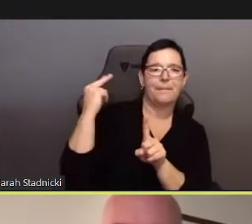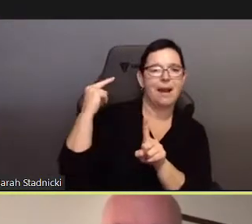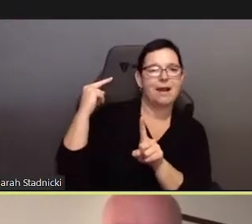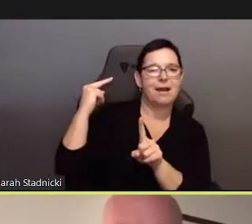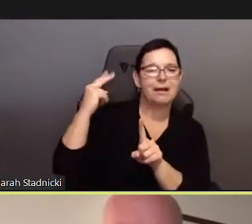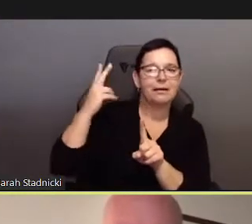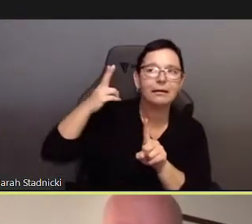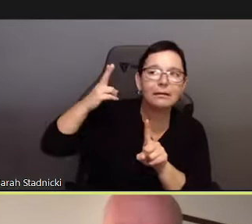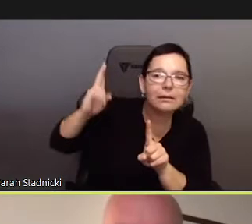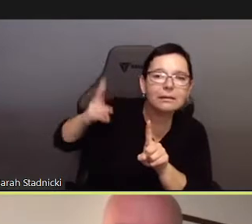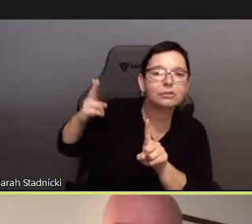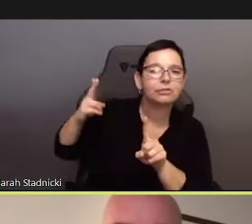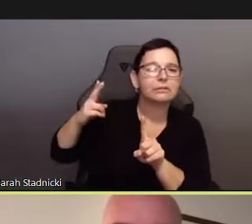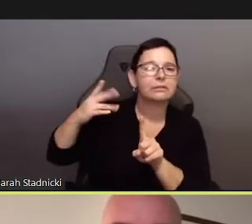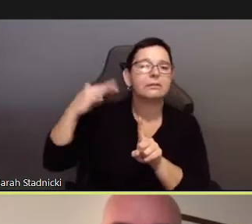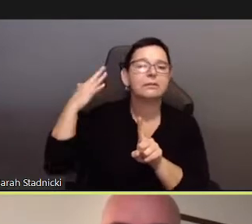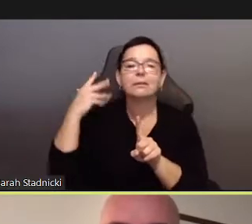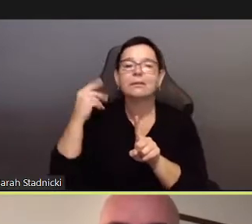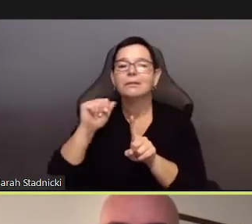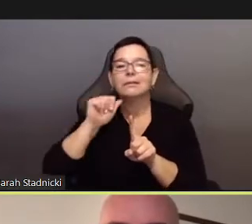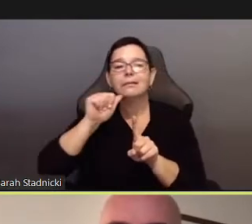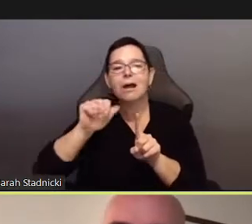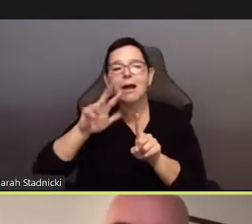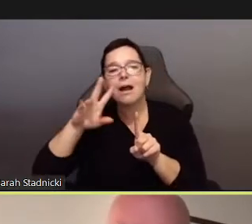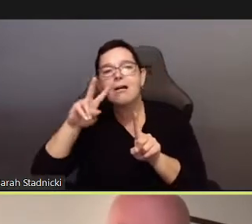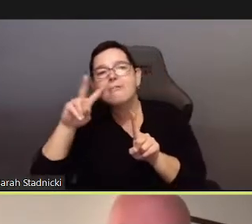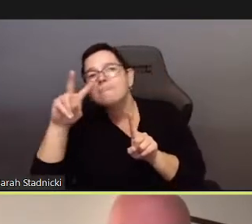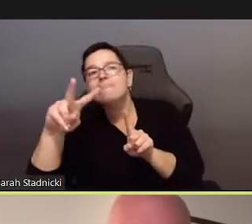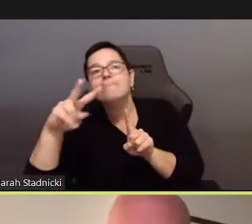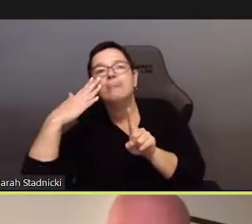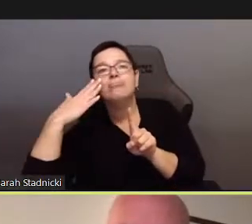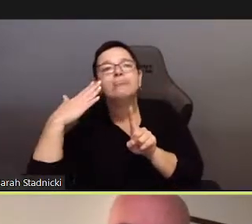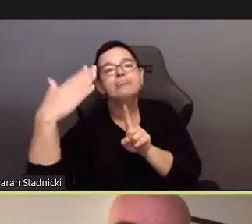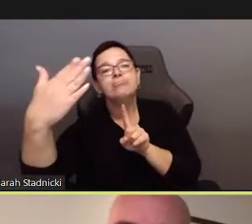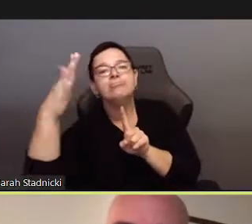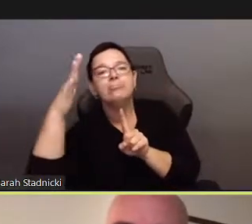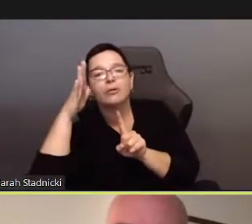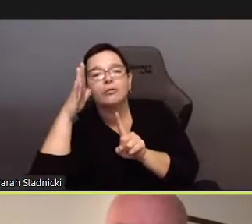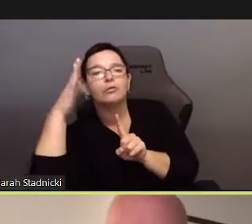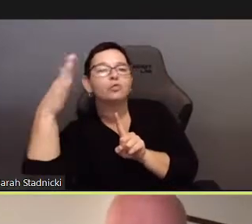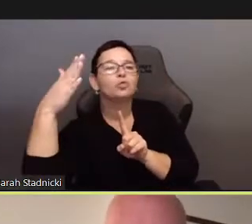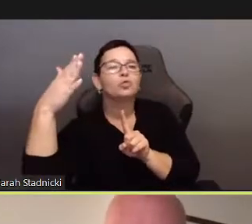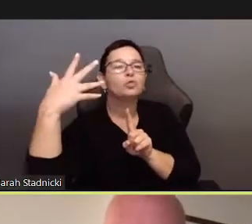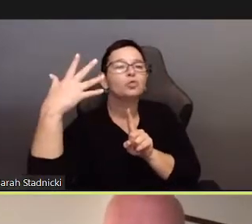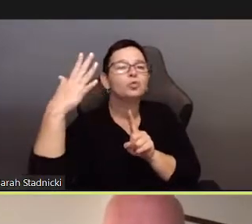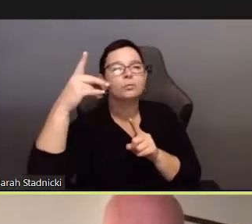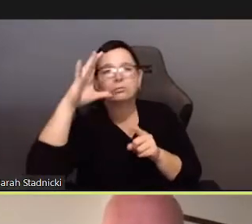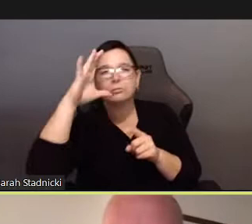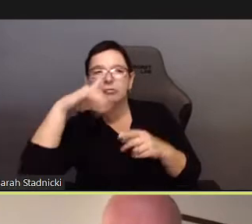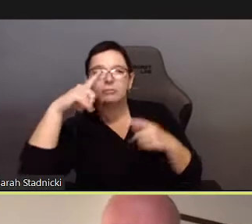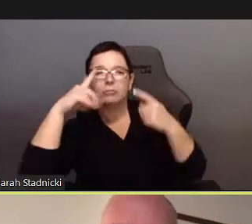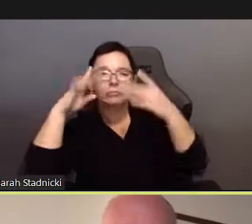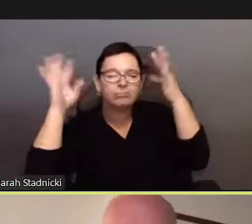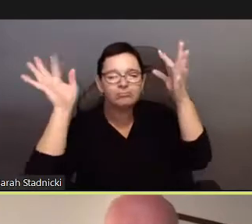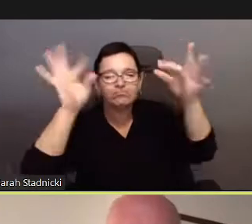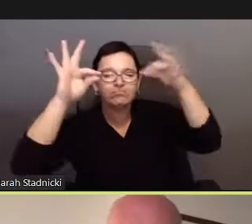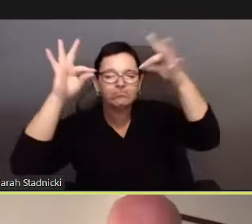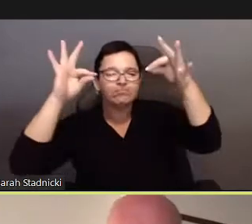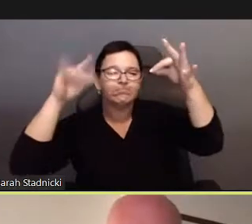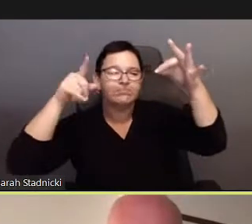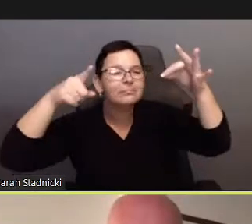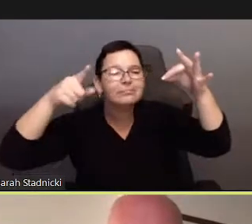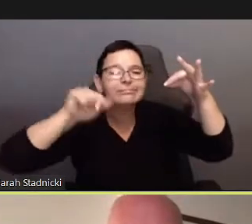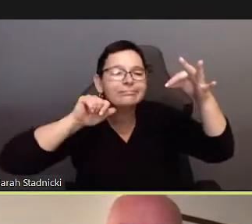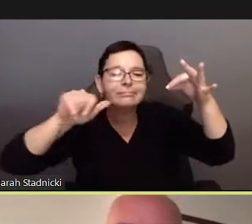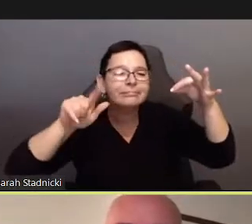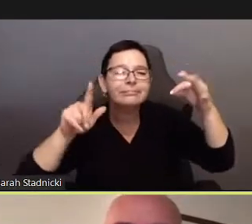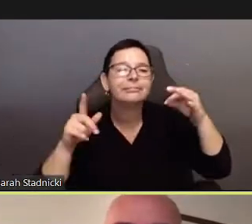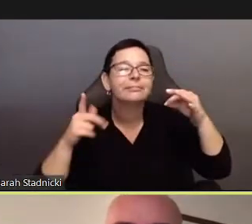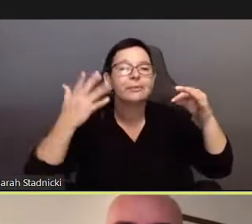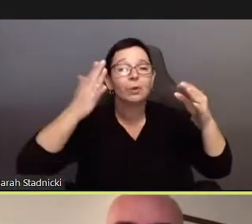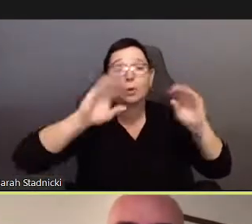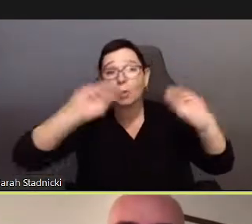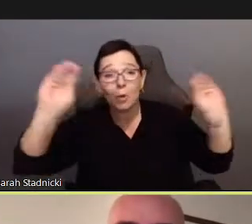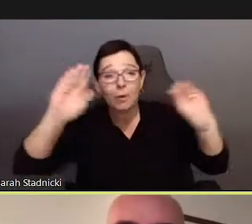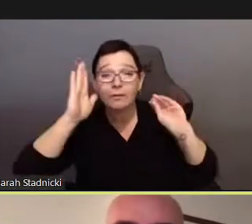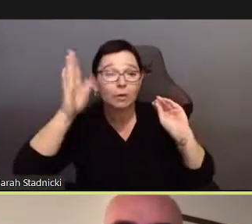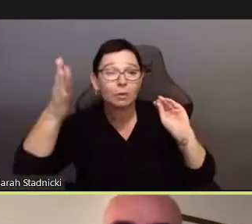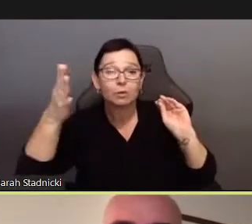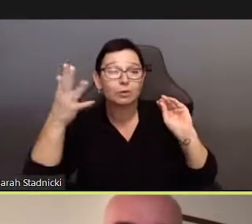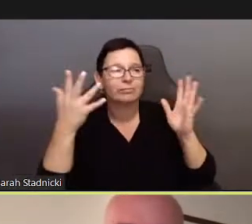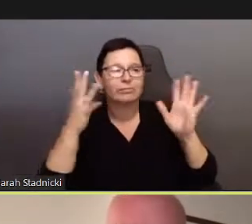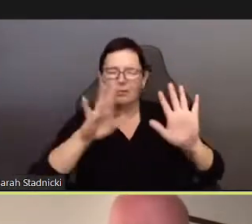one discovers a temporarily of queer imminence as here, now, this.